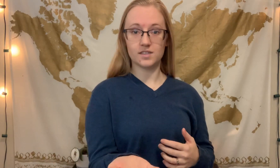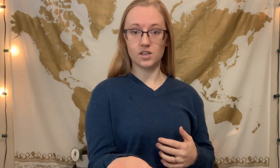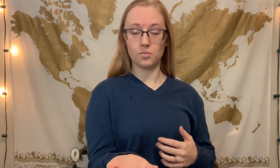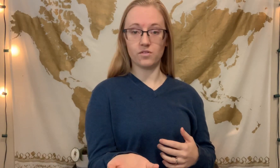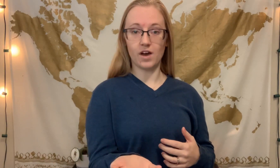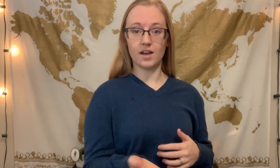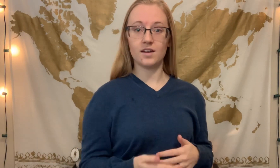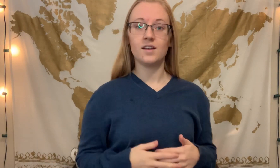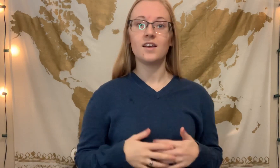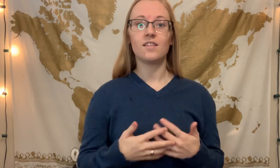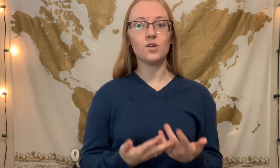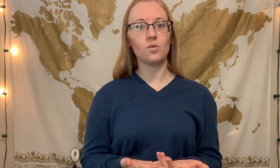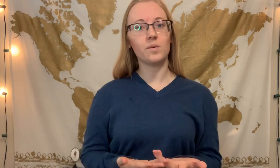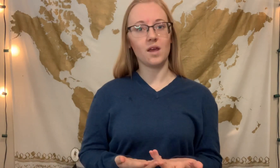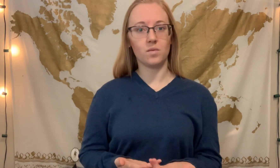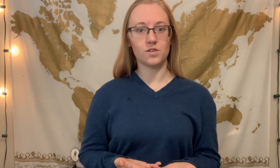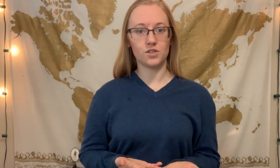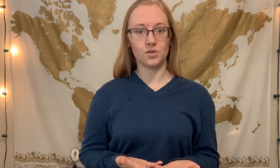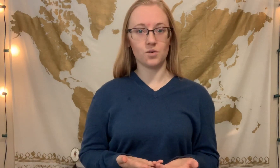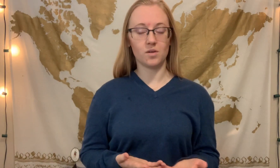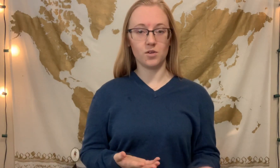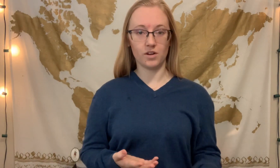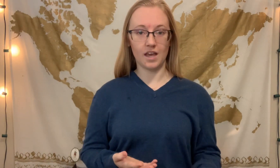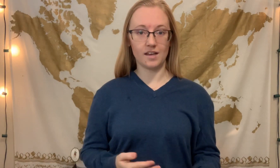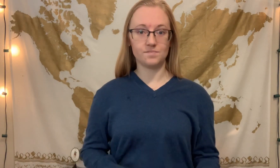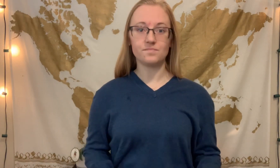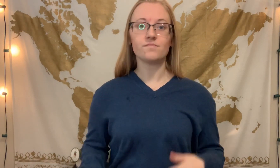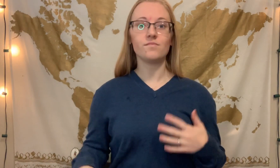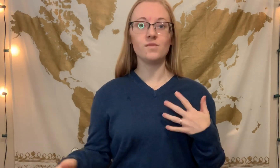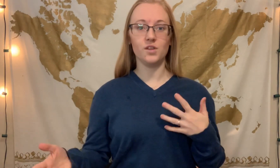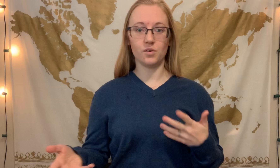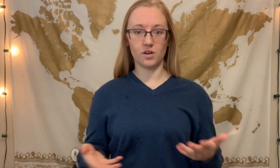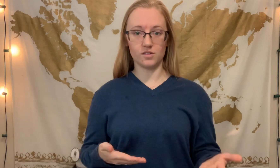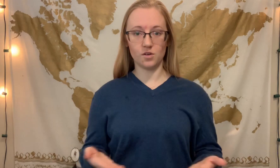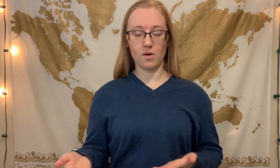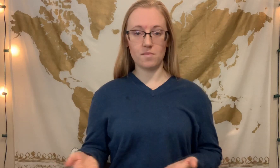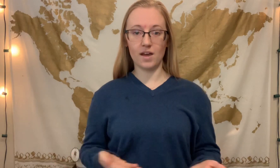that you provide then you will be able to communicate. You can also write back